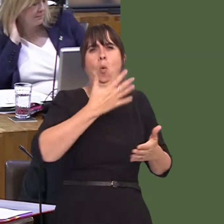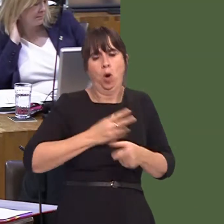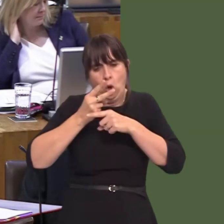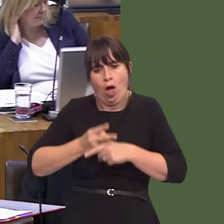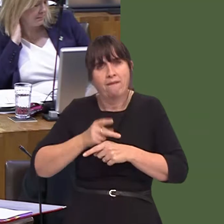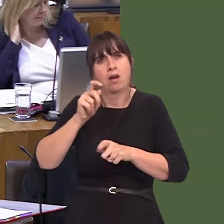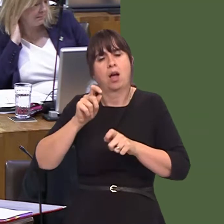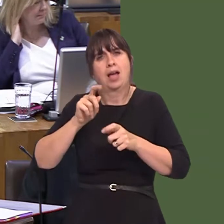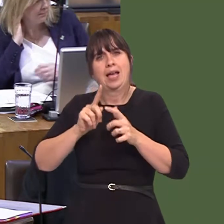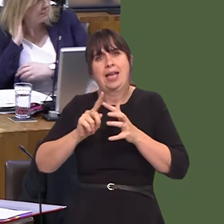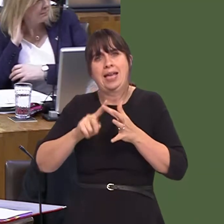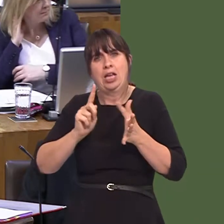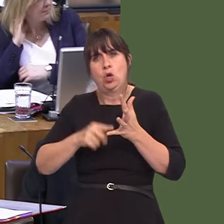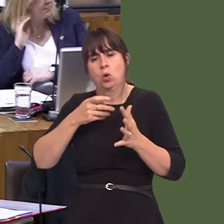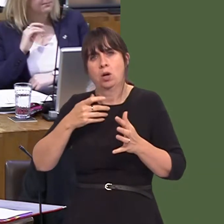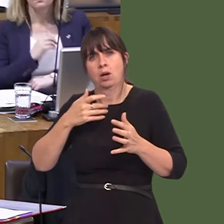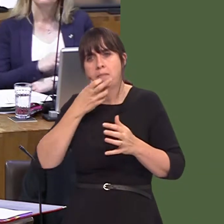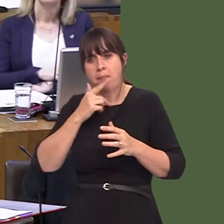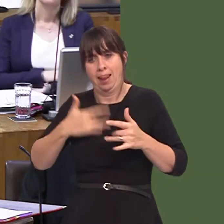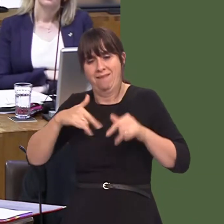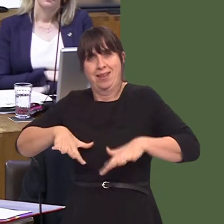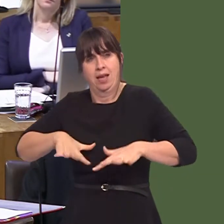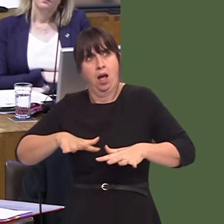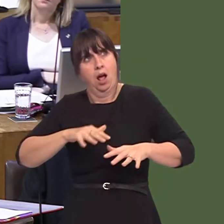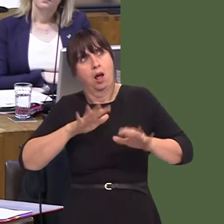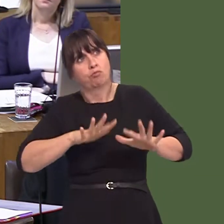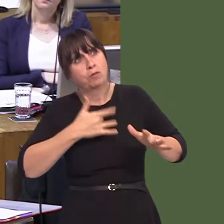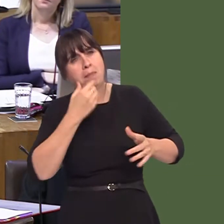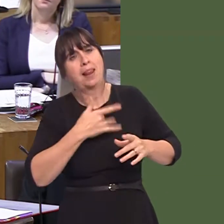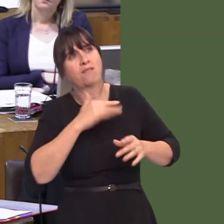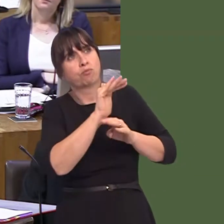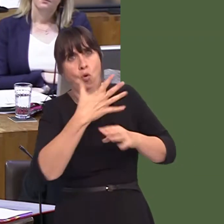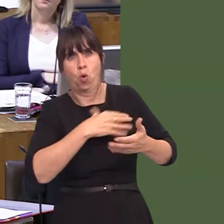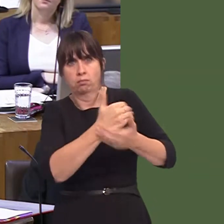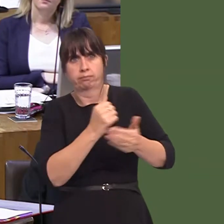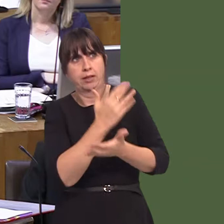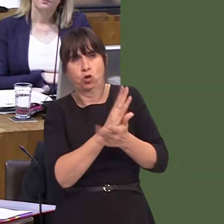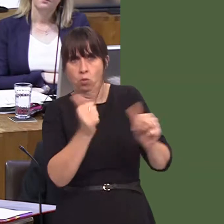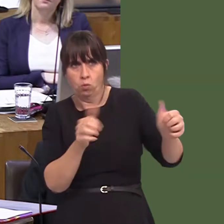The problem is that while we know what the EUís position is, we have still no idea of